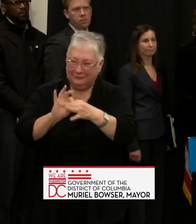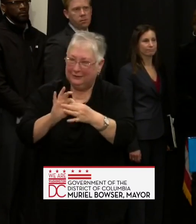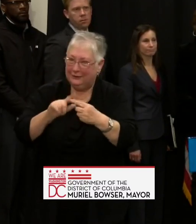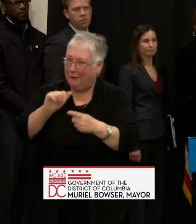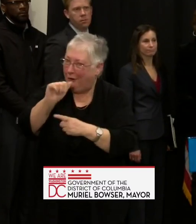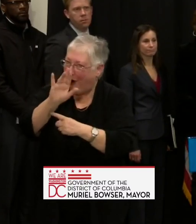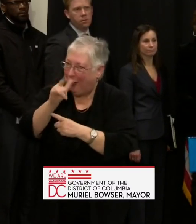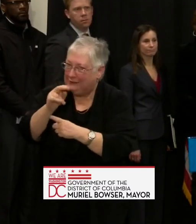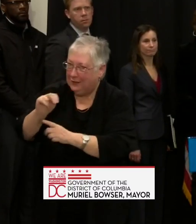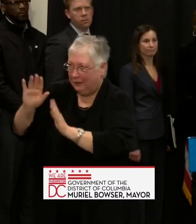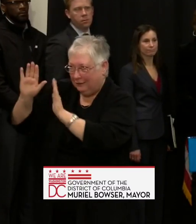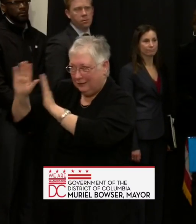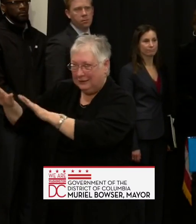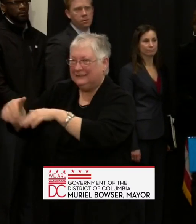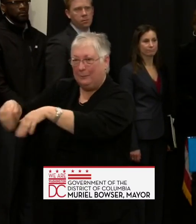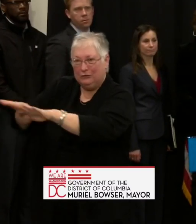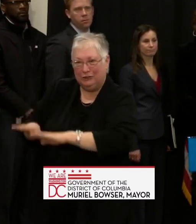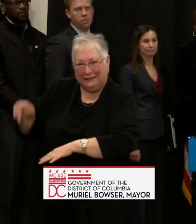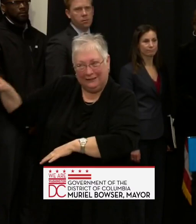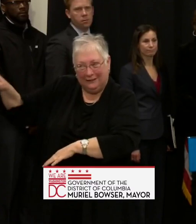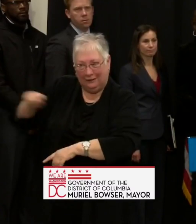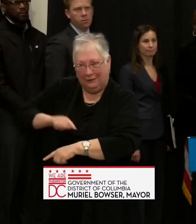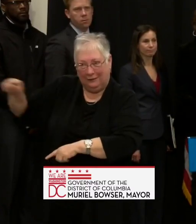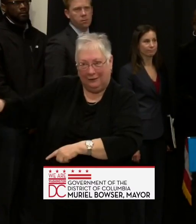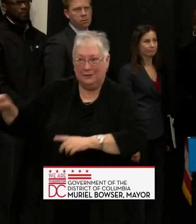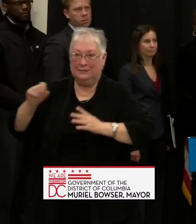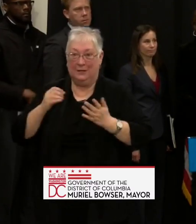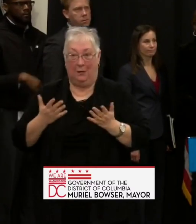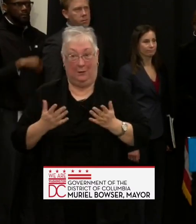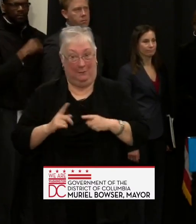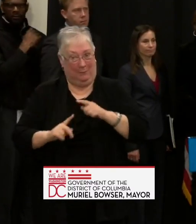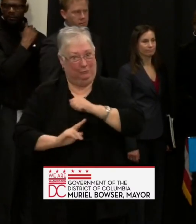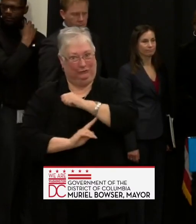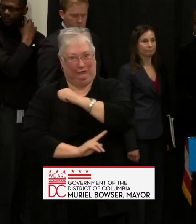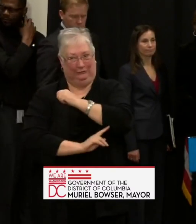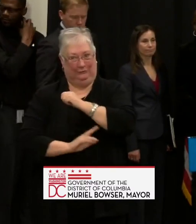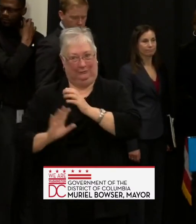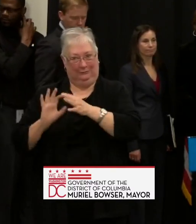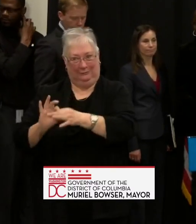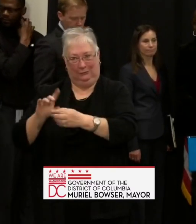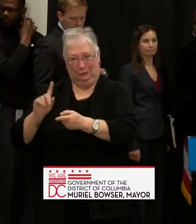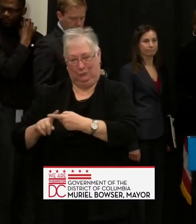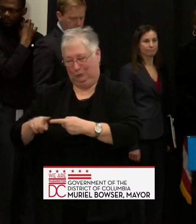IT DOES HAVE SOME WEIGHT RESTRICTIONS AND I'M NOT SURE IF THEY ARE AFFECTING THIS OPERATION.